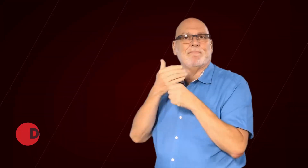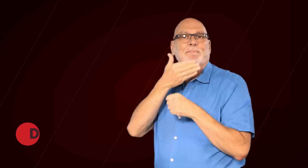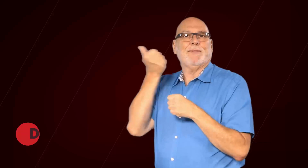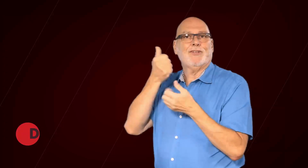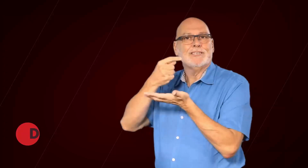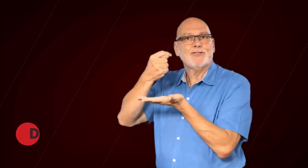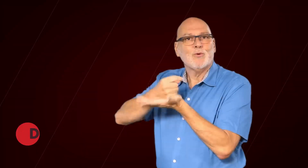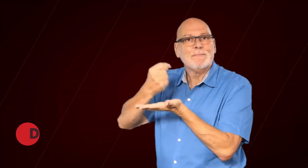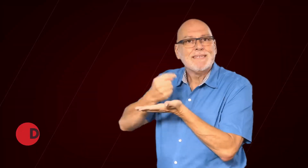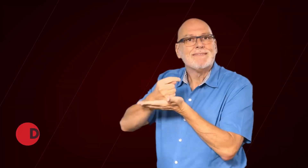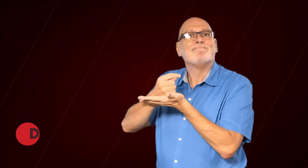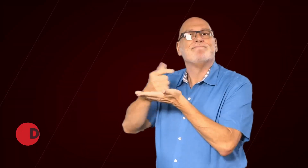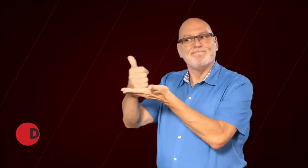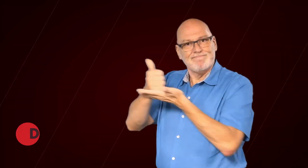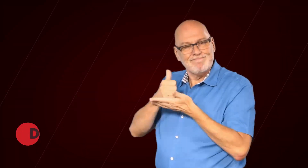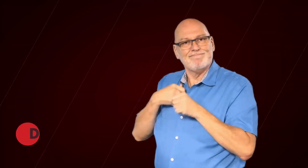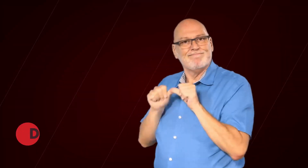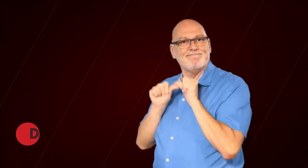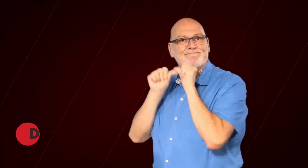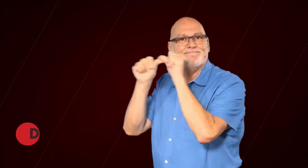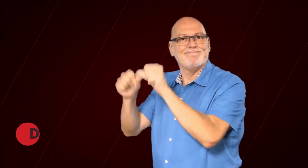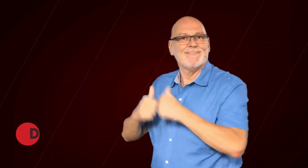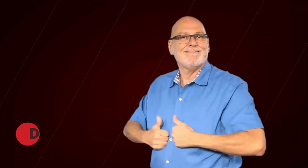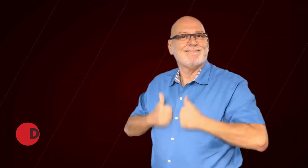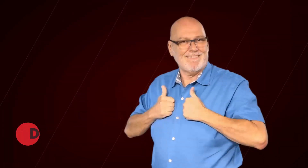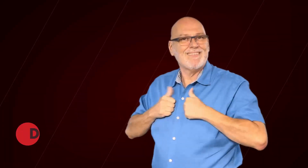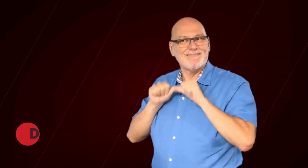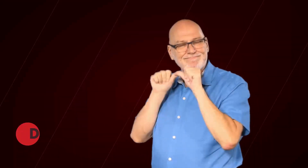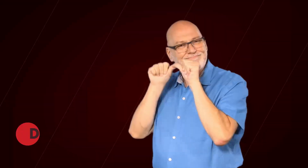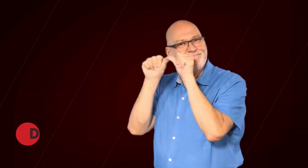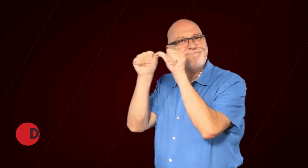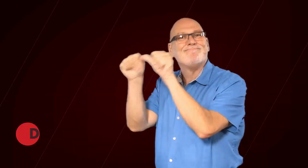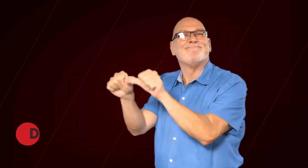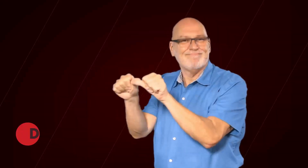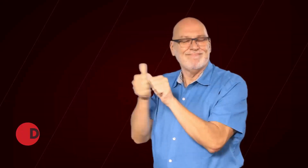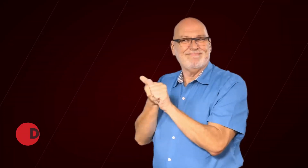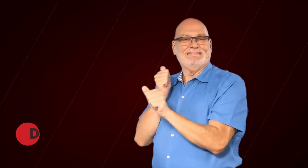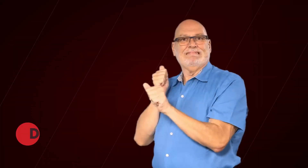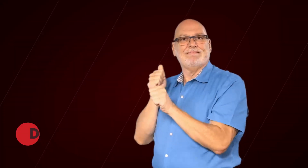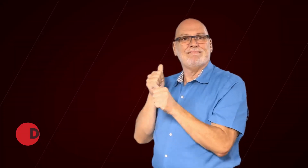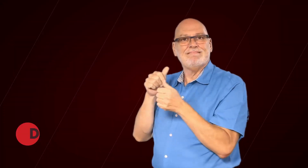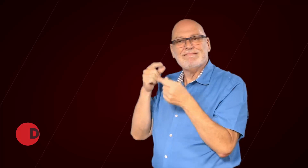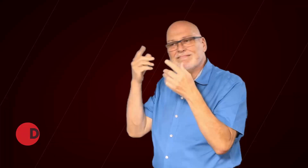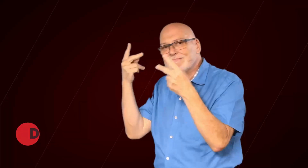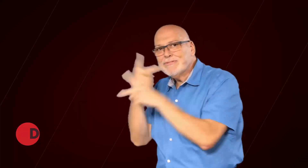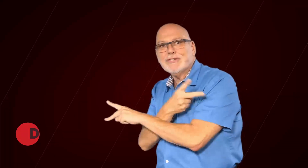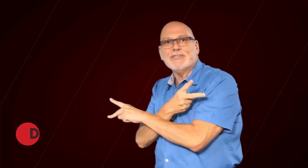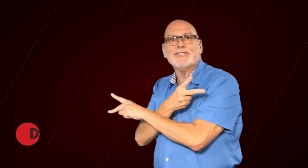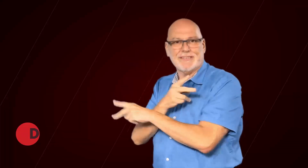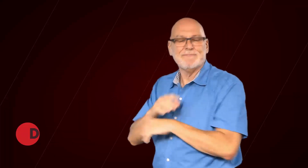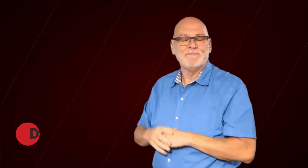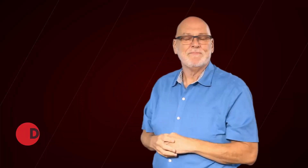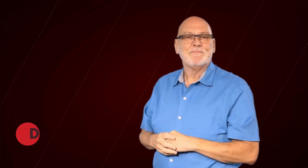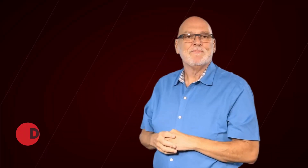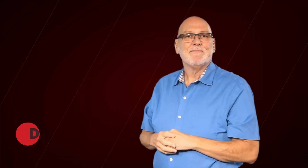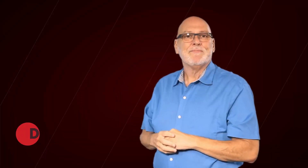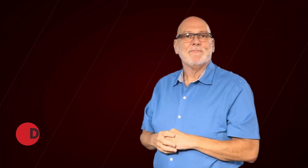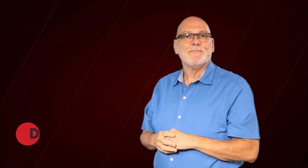new treatments with higher survival rate.